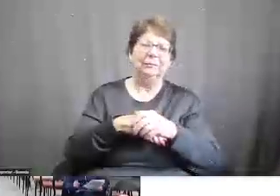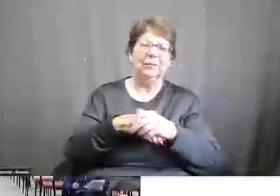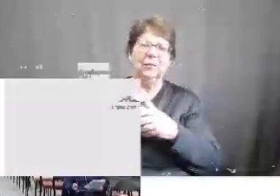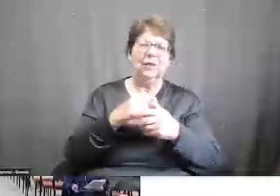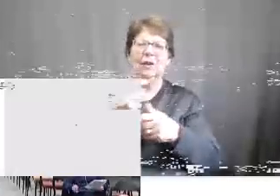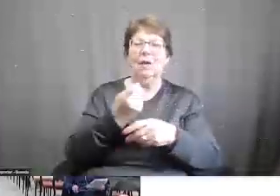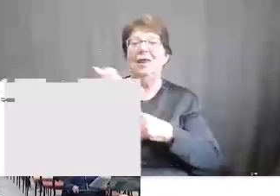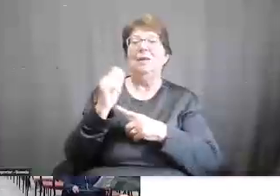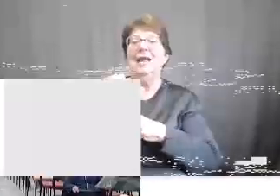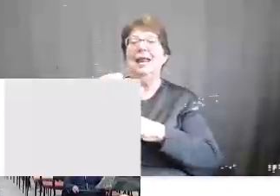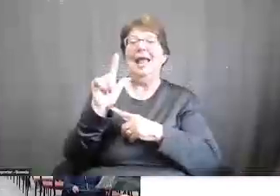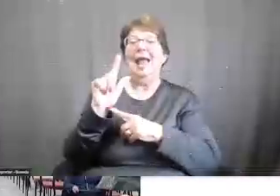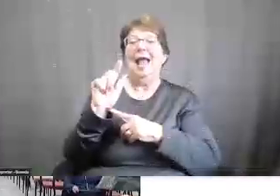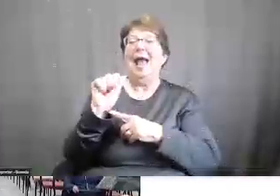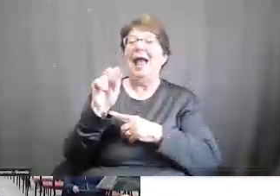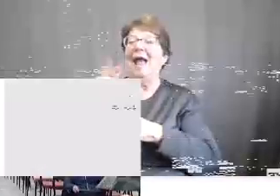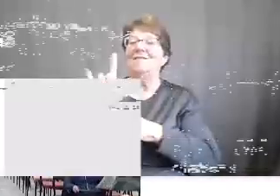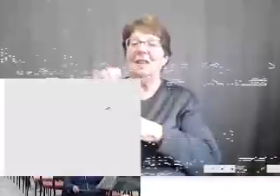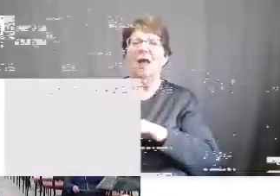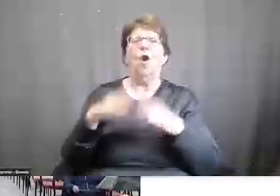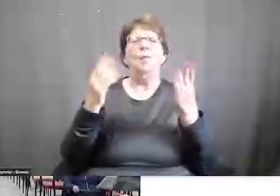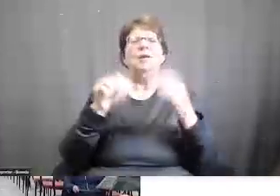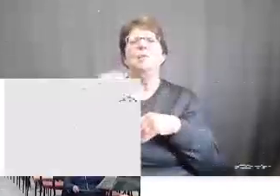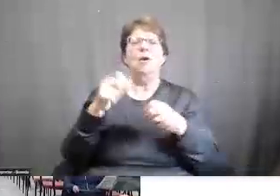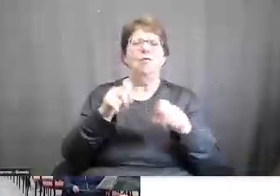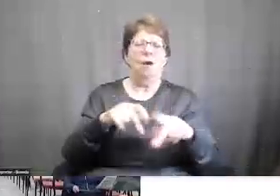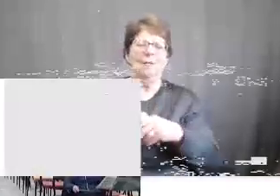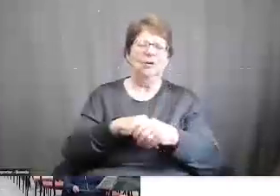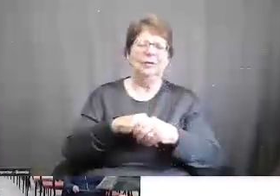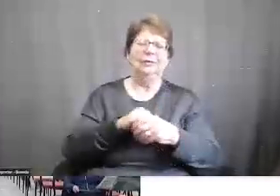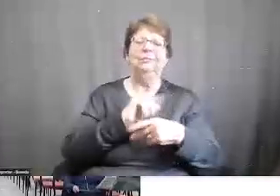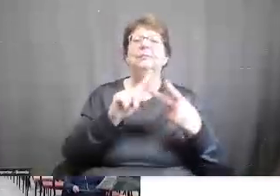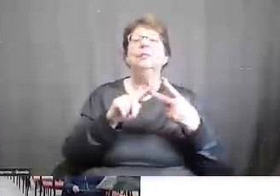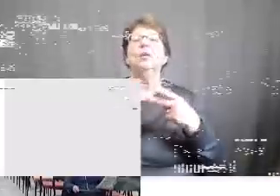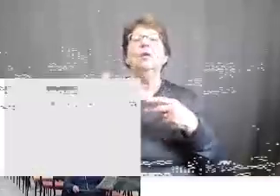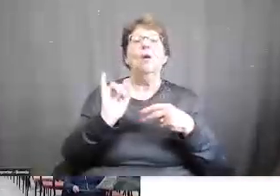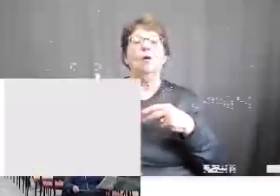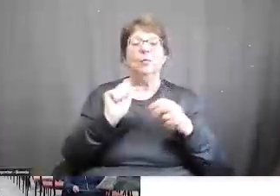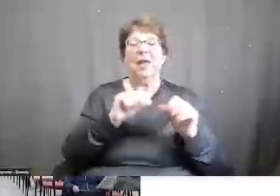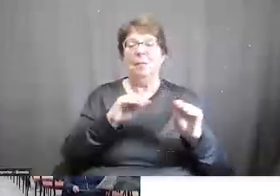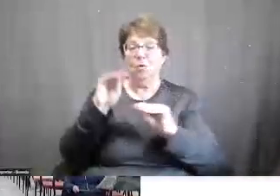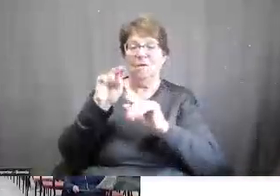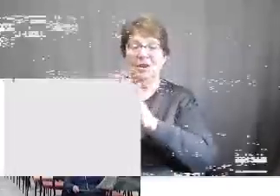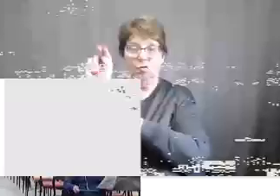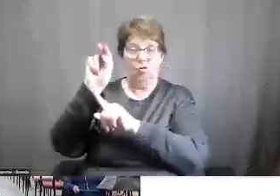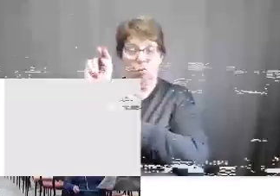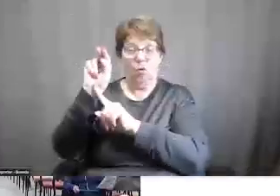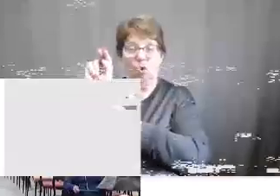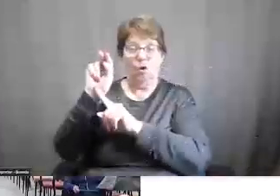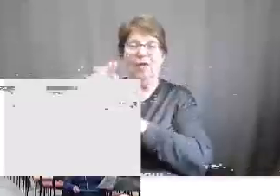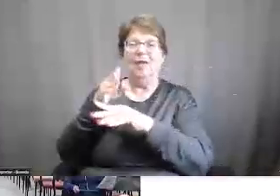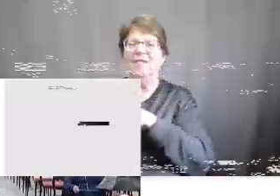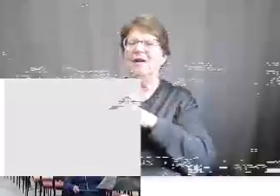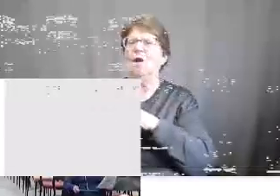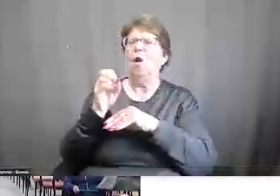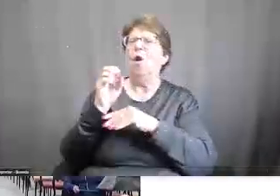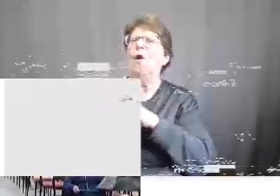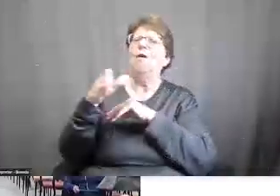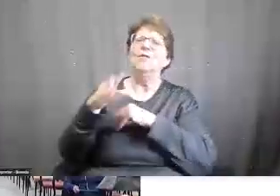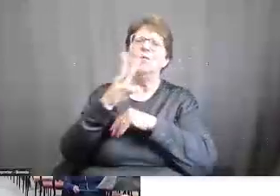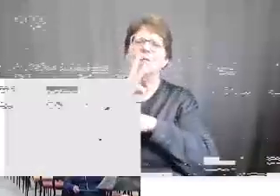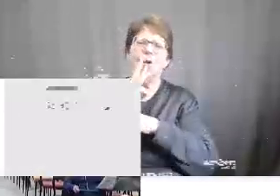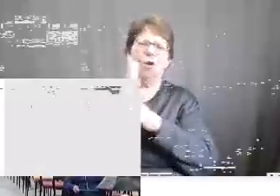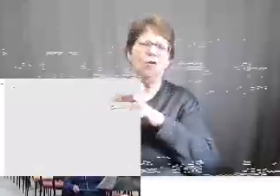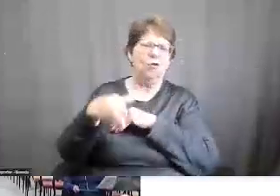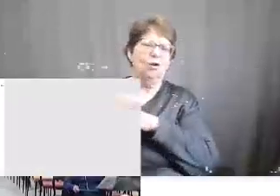Boardroom: In addition, we're able to move that alignment north and avoid an overwater crossing of Longfellow Creek, reducing impacts to the creek.